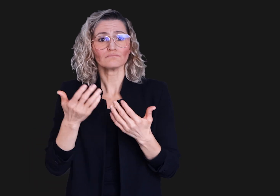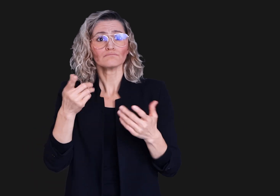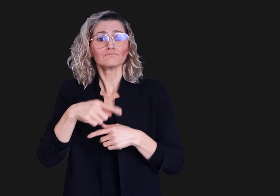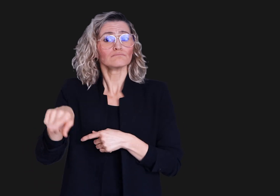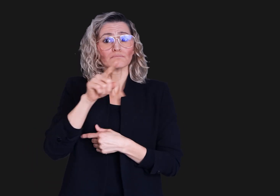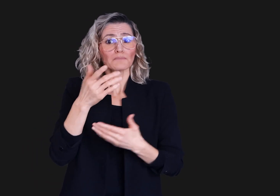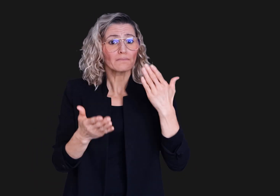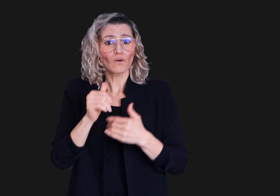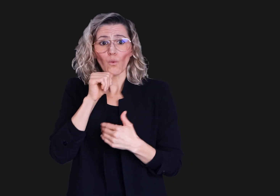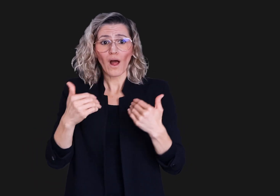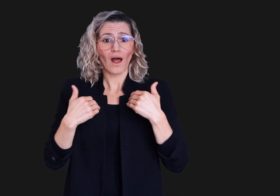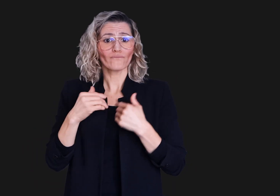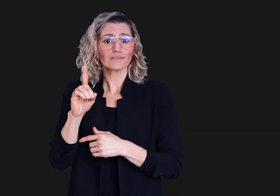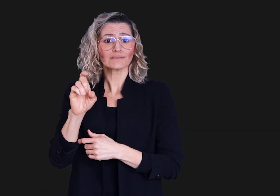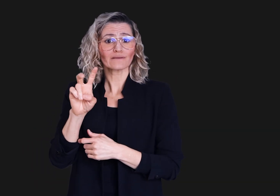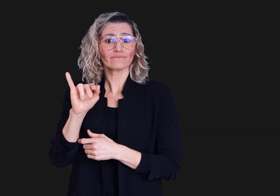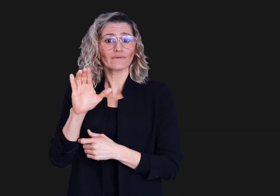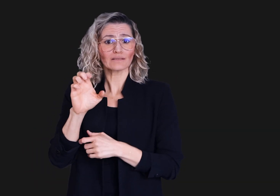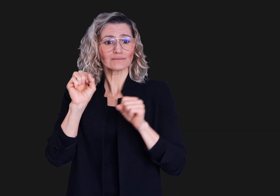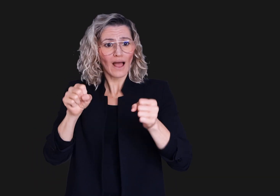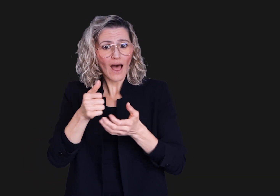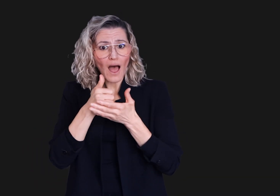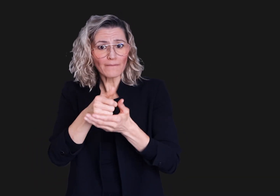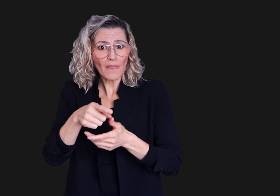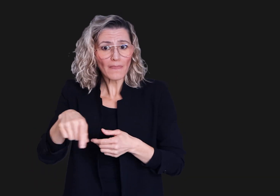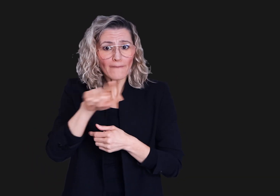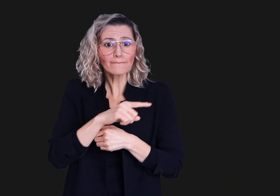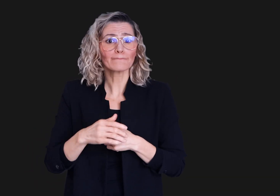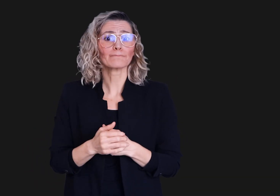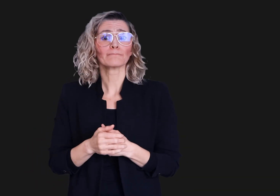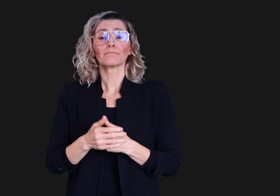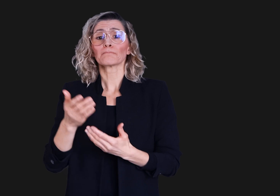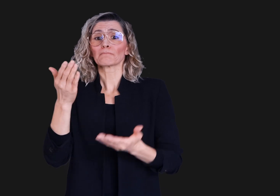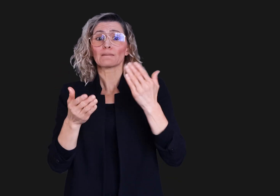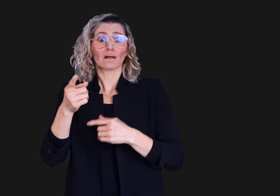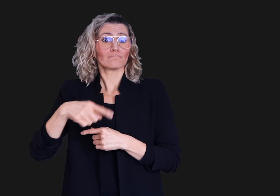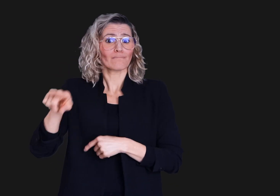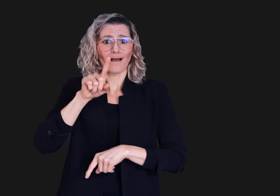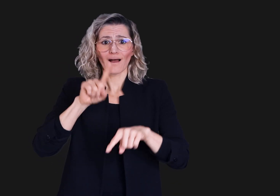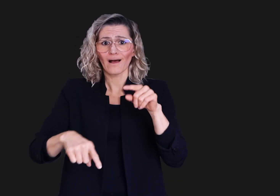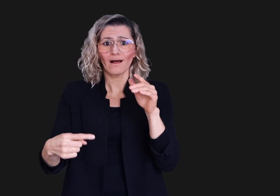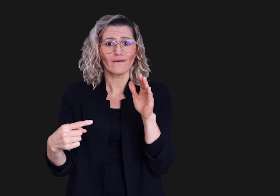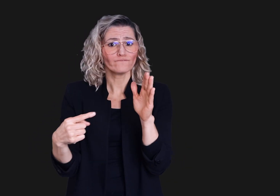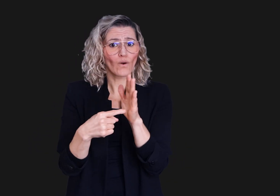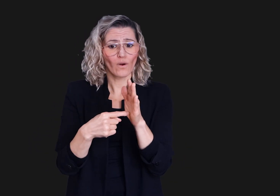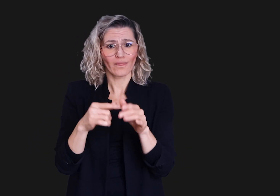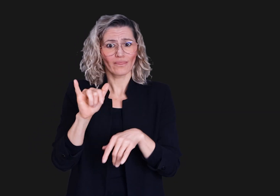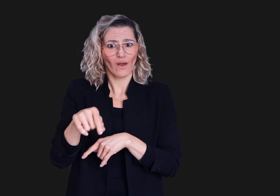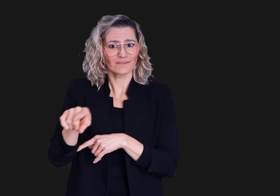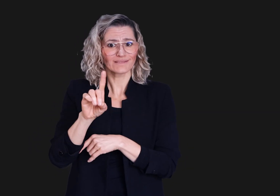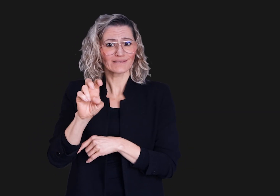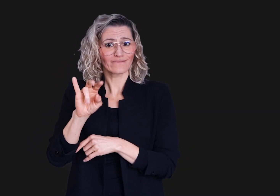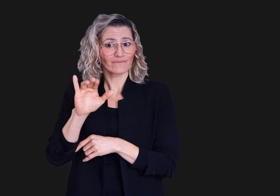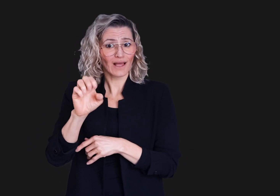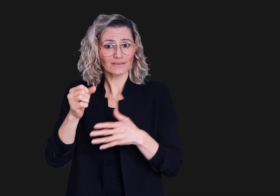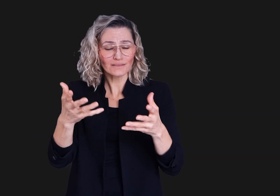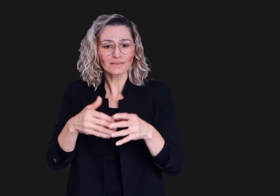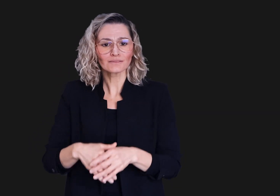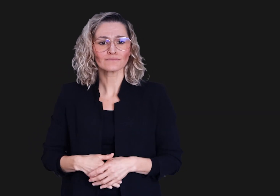They may not have devices that can help them. They may not be able to afford these devices.